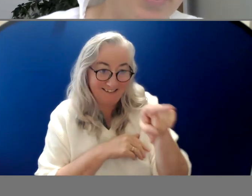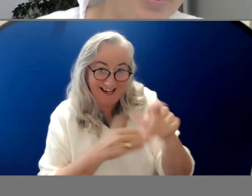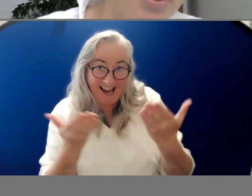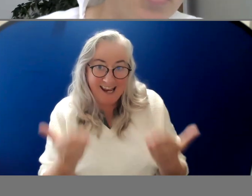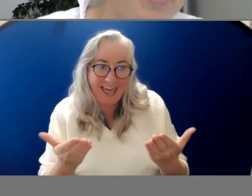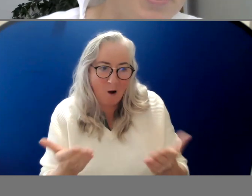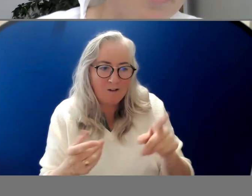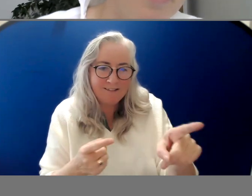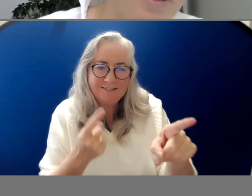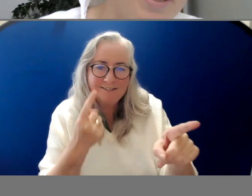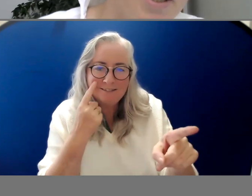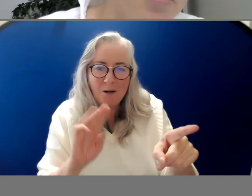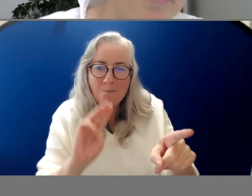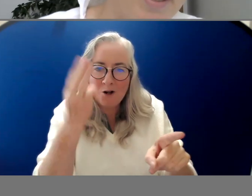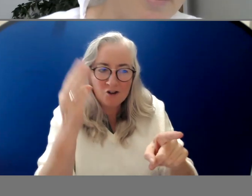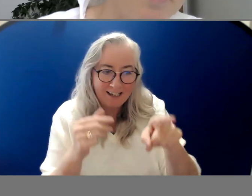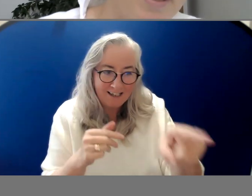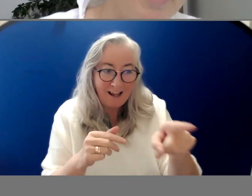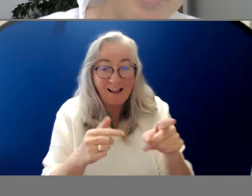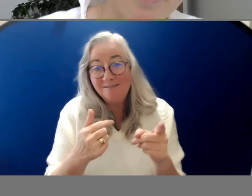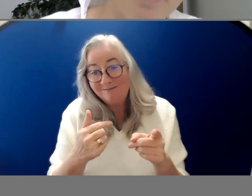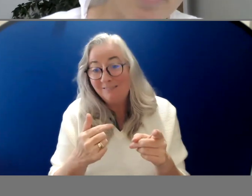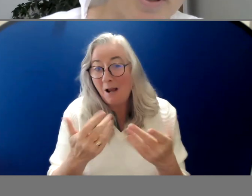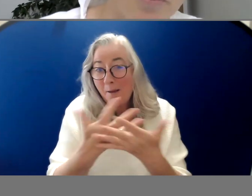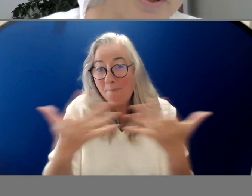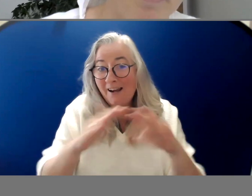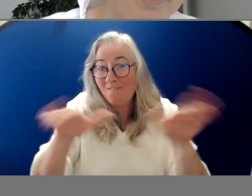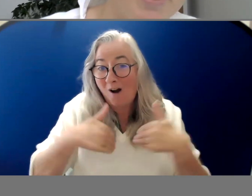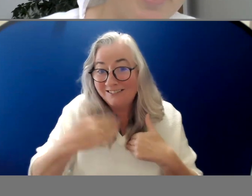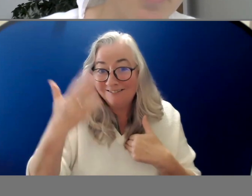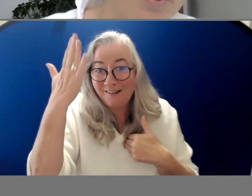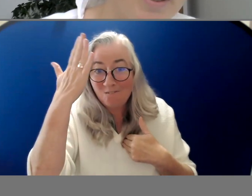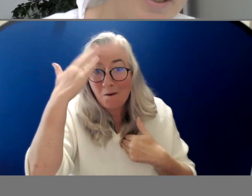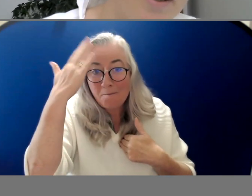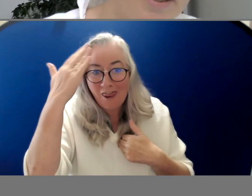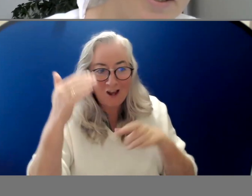screen shows a stairs we may many of us may be familiar with because it's in the orai The